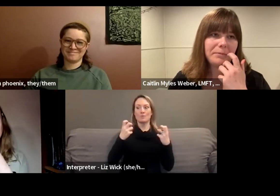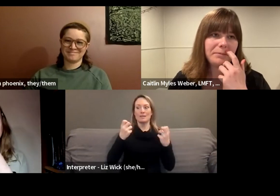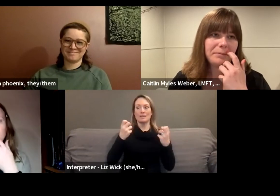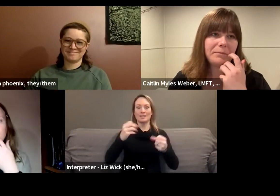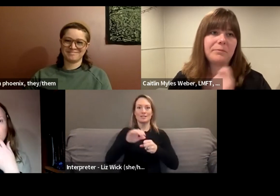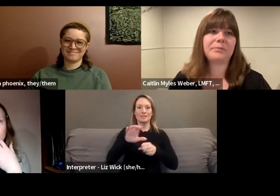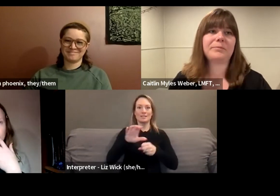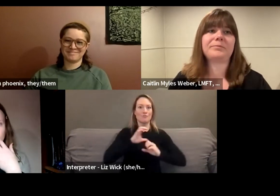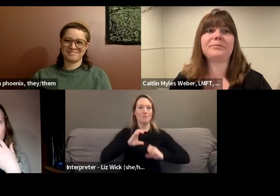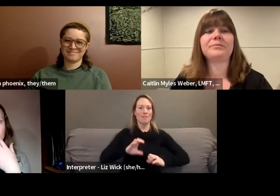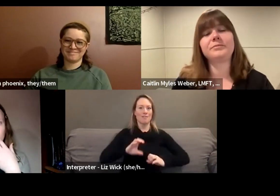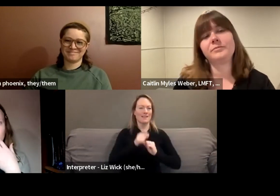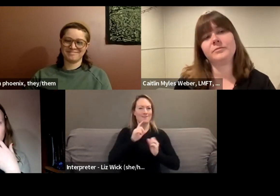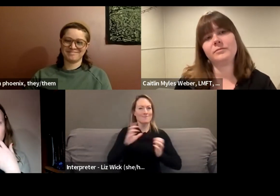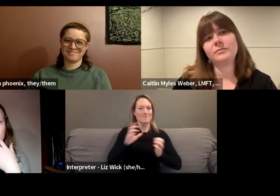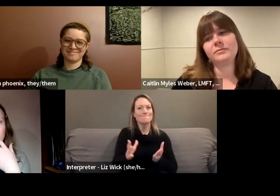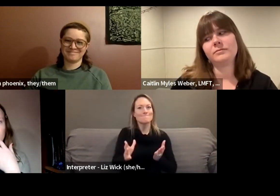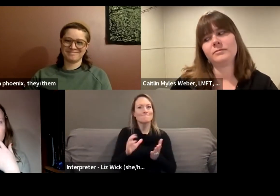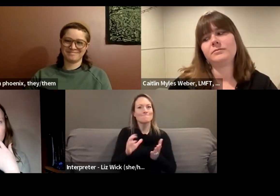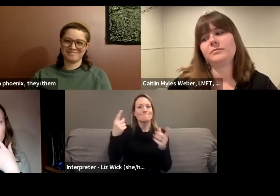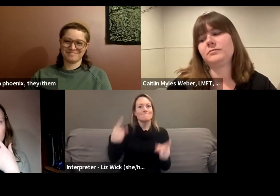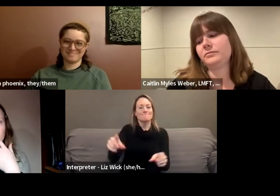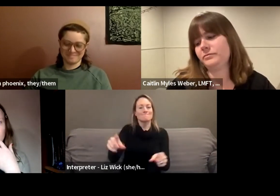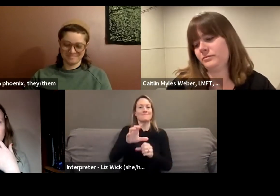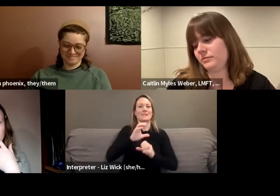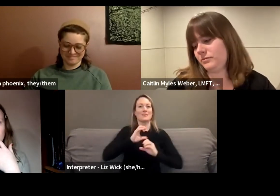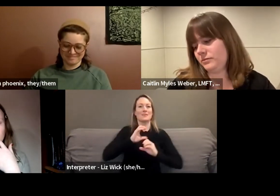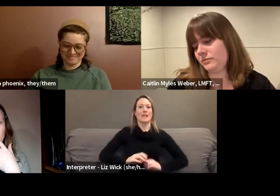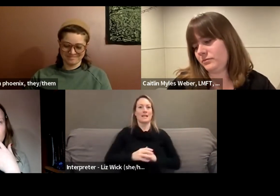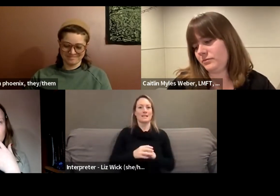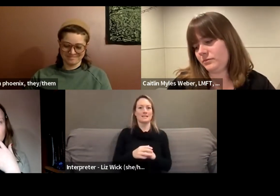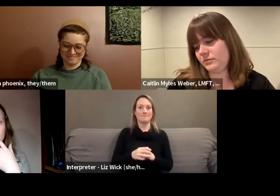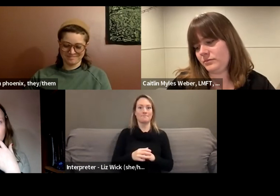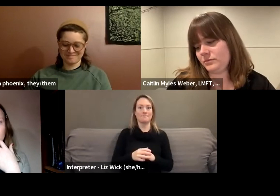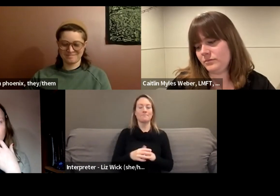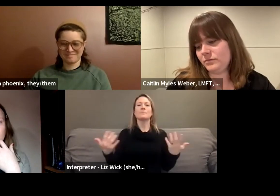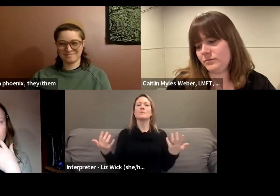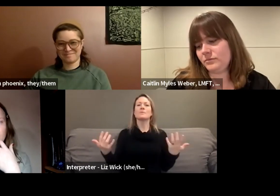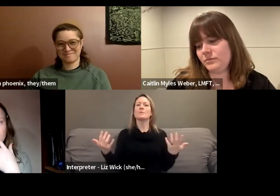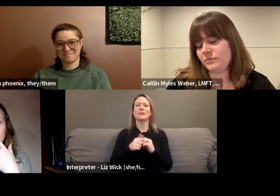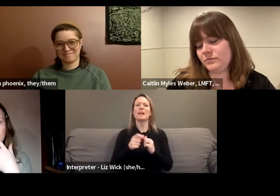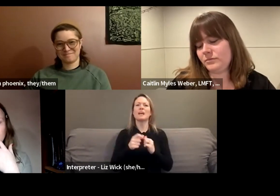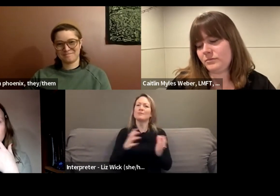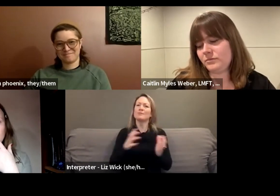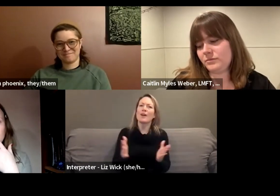'Cause wanna make sure that you get in. So what are some ways that you foster resilience in your clients?